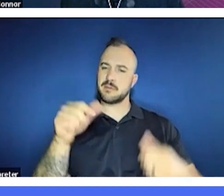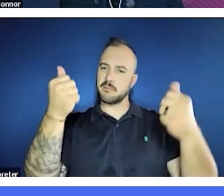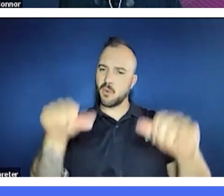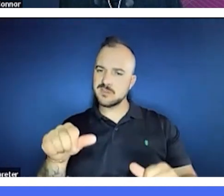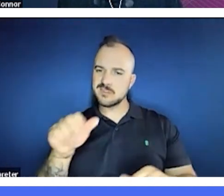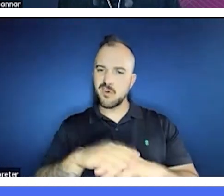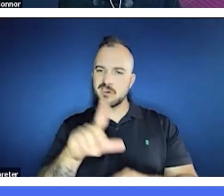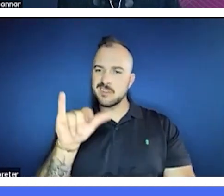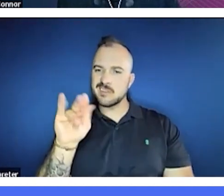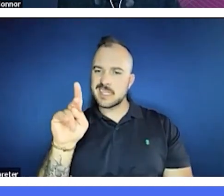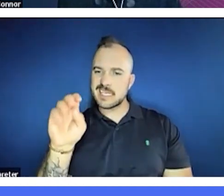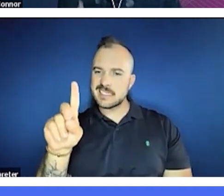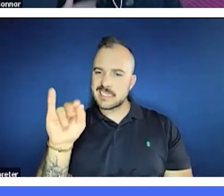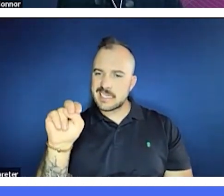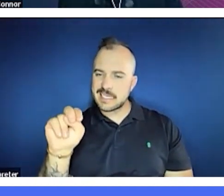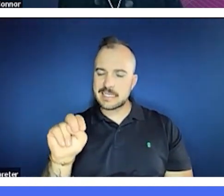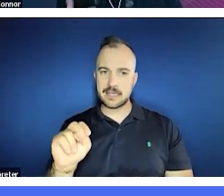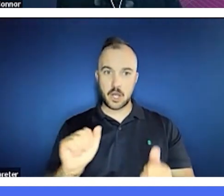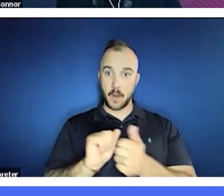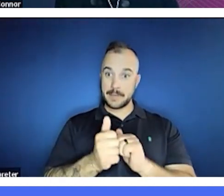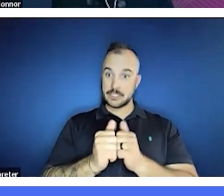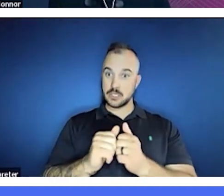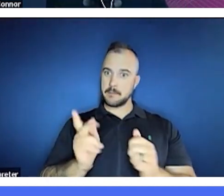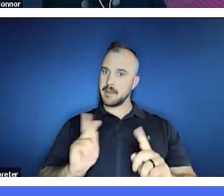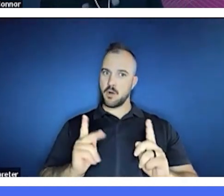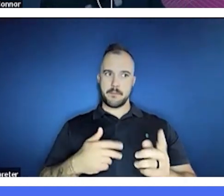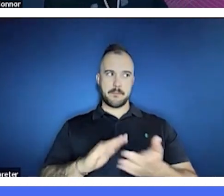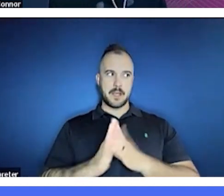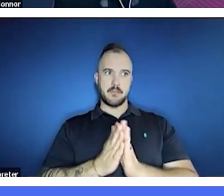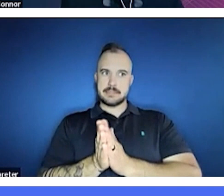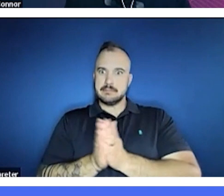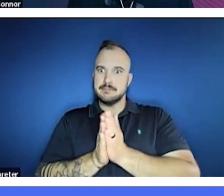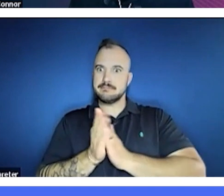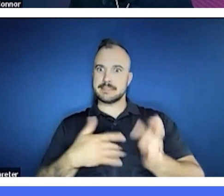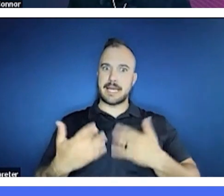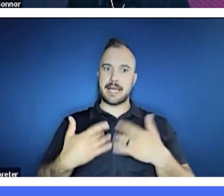That competition drums up excitement and gets people excited then about taking that course or about remembering.